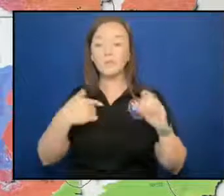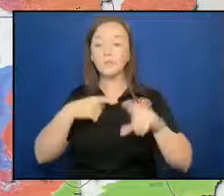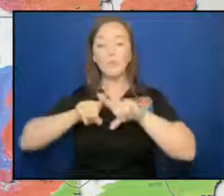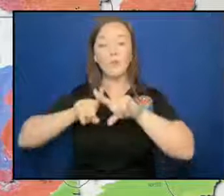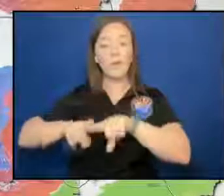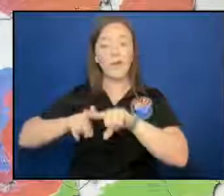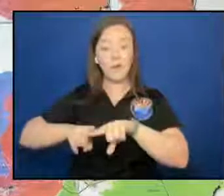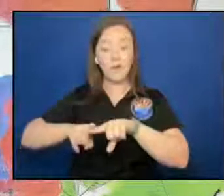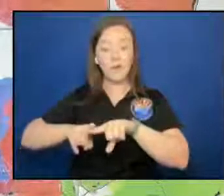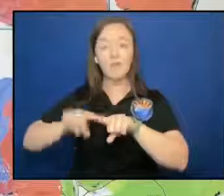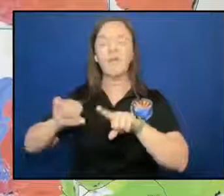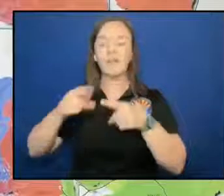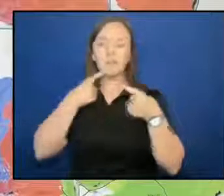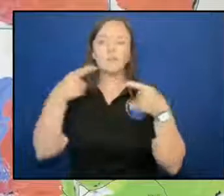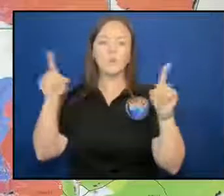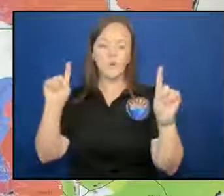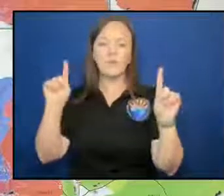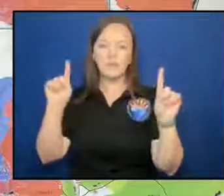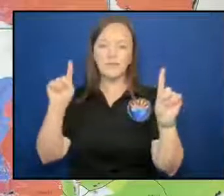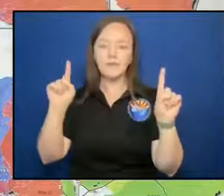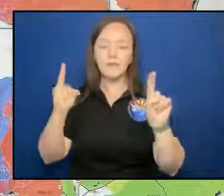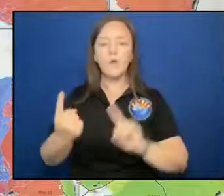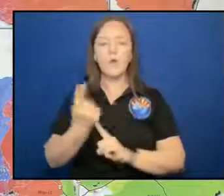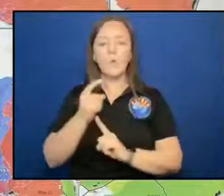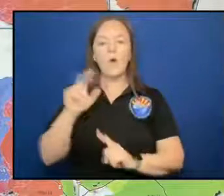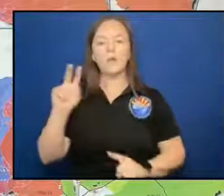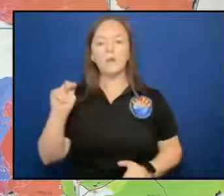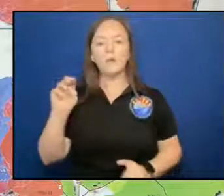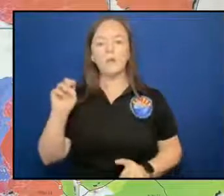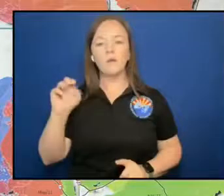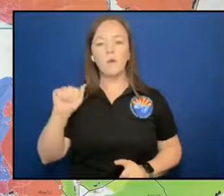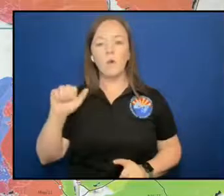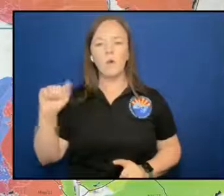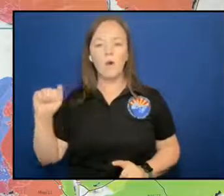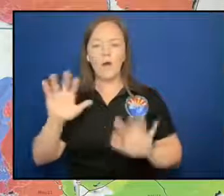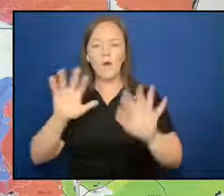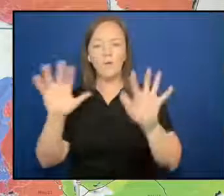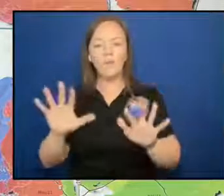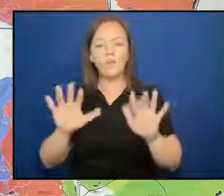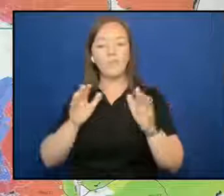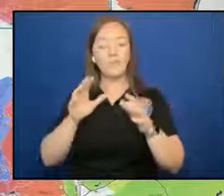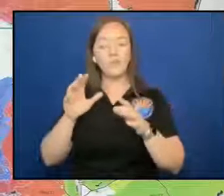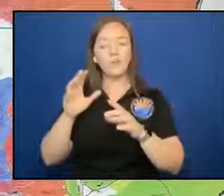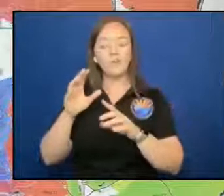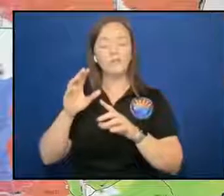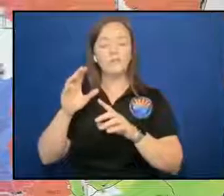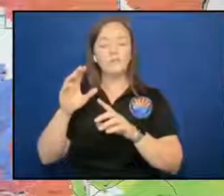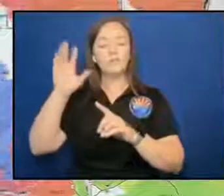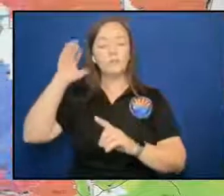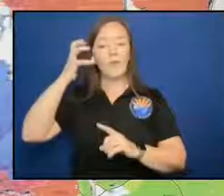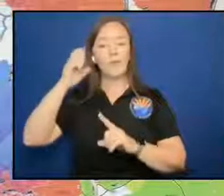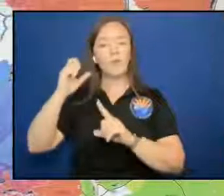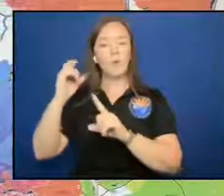AND ALL OF THE WORK THAT IS GOING ON TO TRY TO PREPARE FOR THIS MONSOON SEASON.